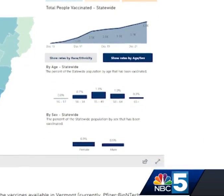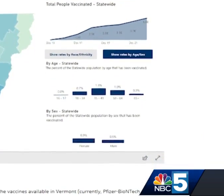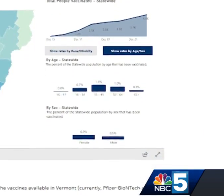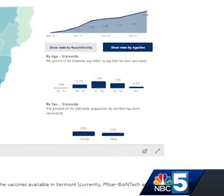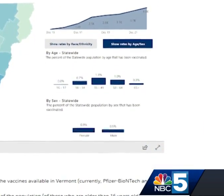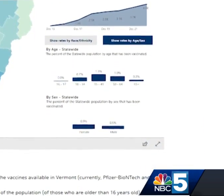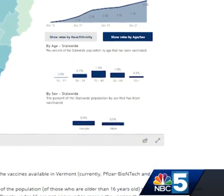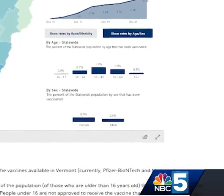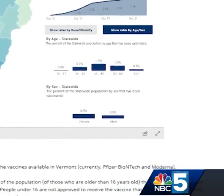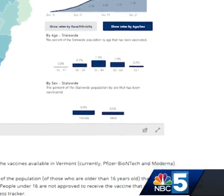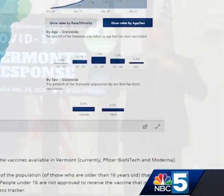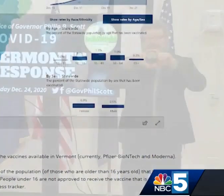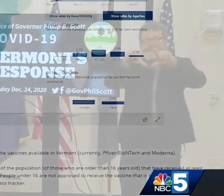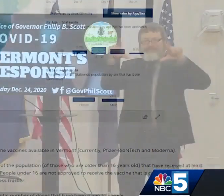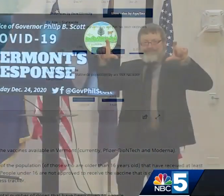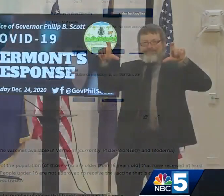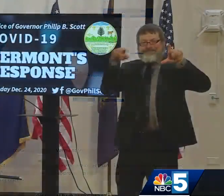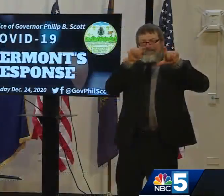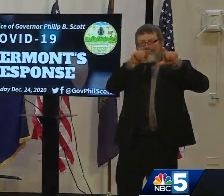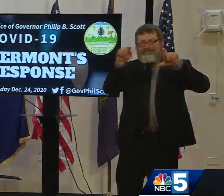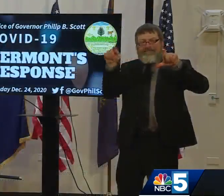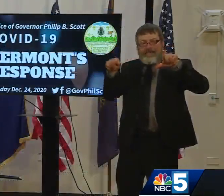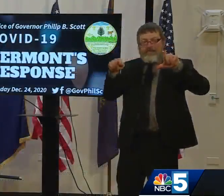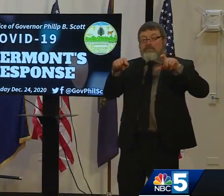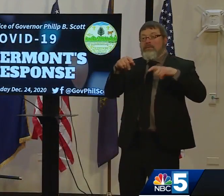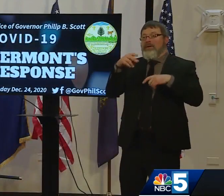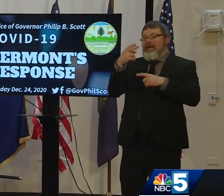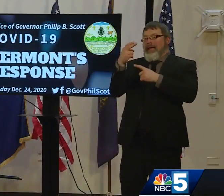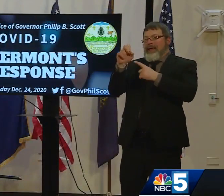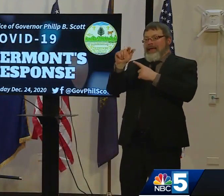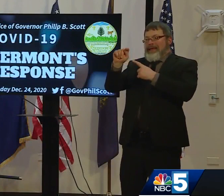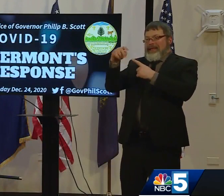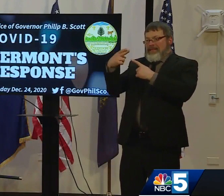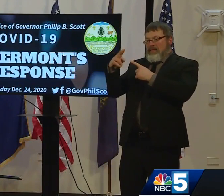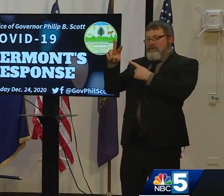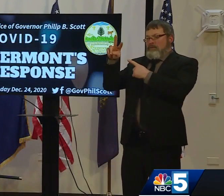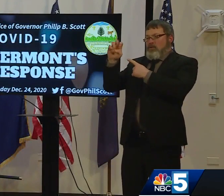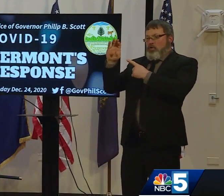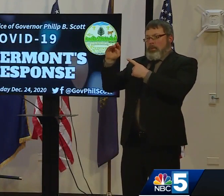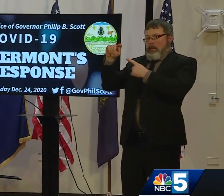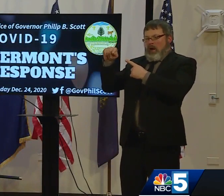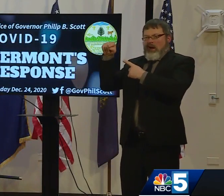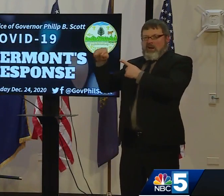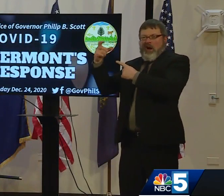THE STATE- ALSO LAUNCHING THE VERMONT VACCINE DASHBOARD- TO SHOW THE NUMBER OF PEOPLE VACCINATED... ááAND THE NUMBER OF DOSES ADMINISTERED.